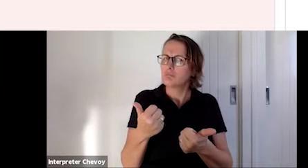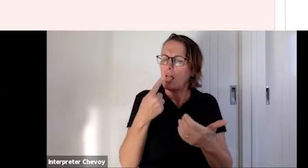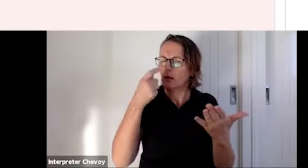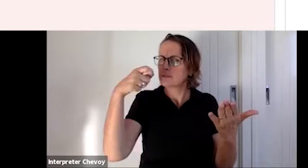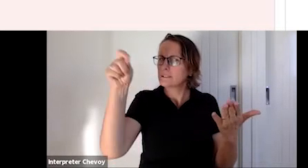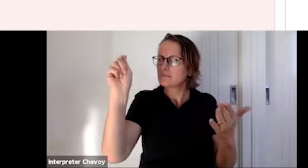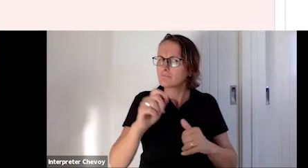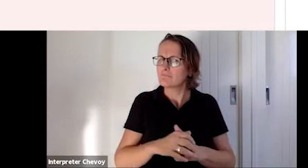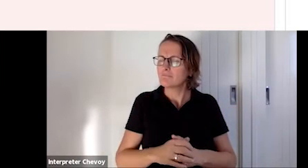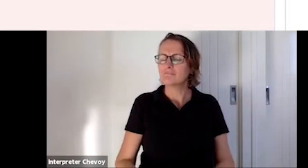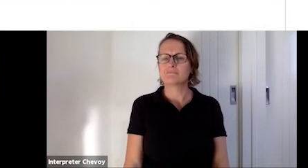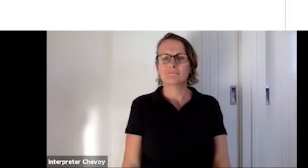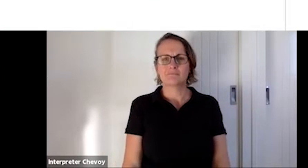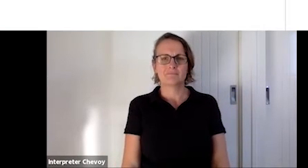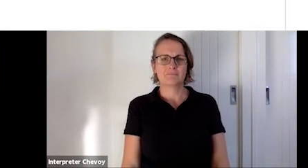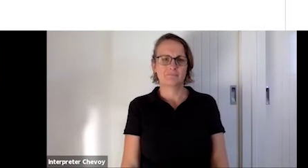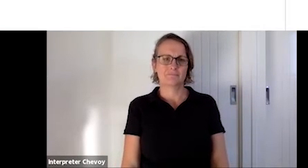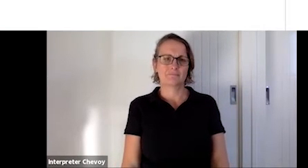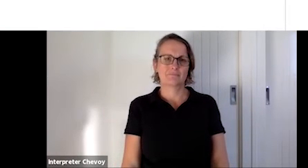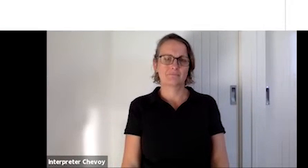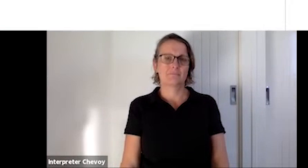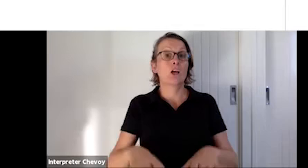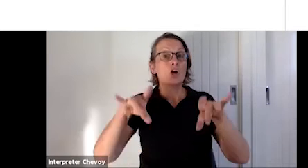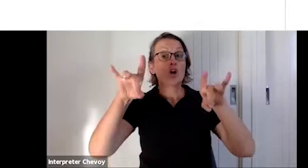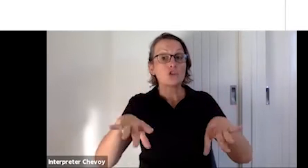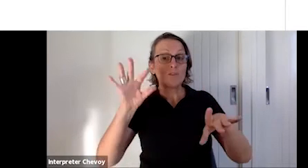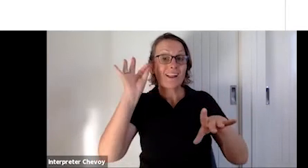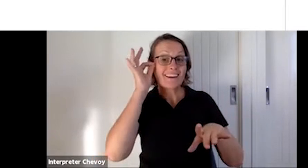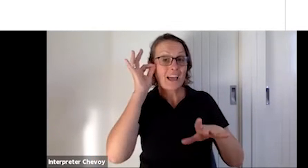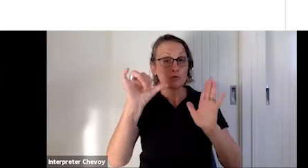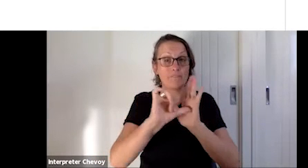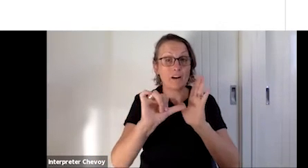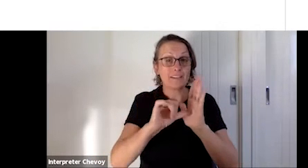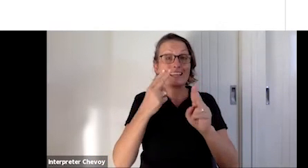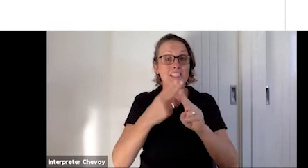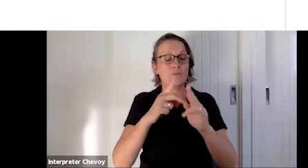Yes, the Australia Council funding is for artists and art professionals.